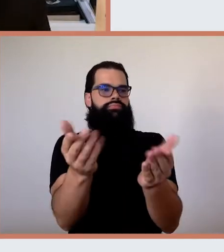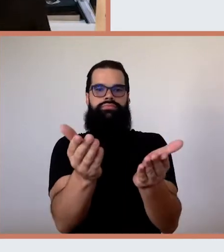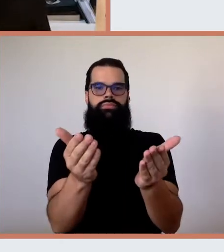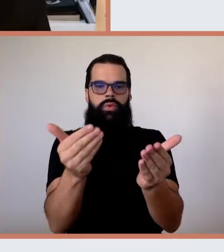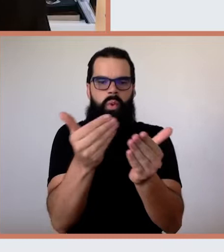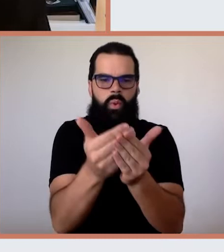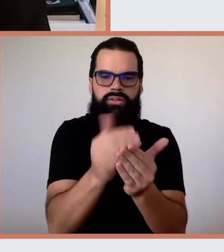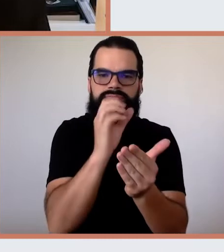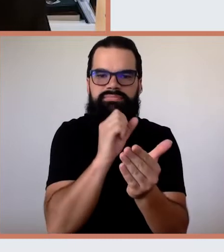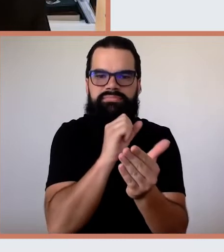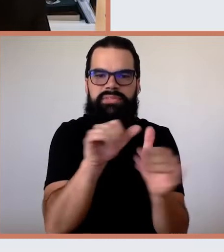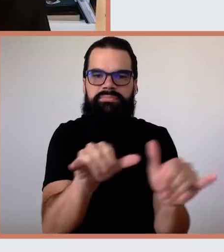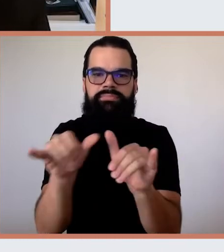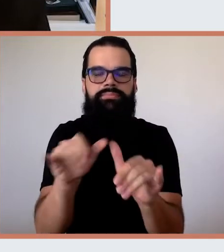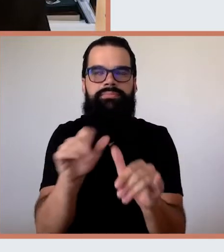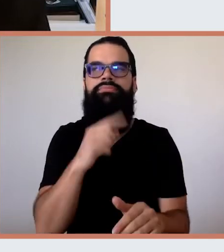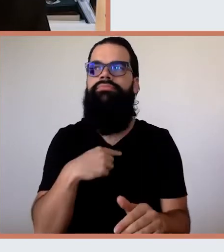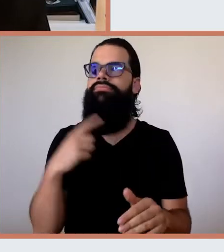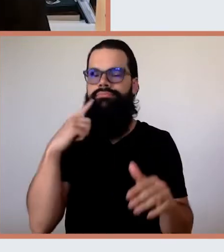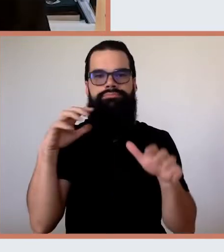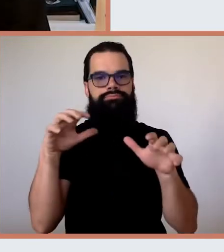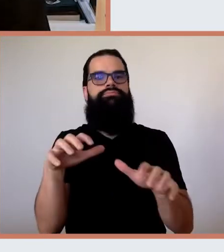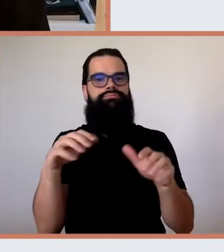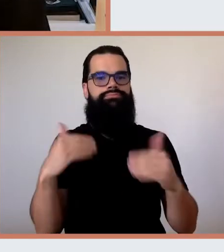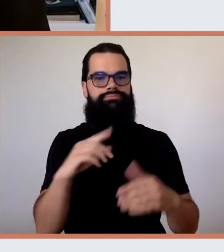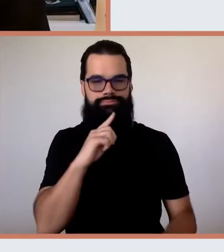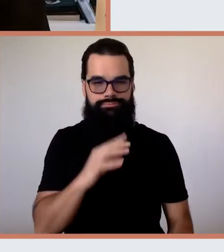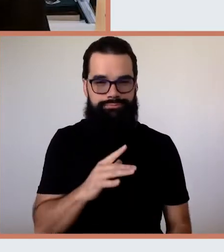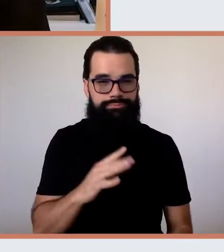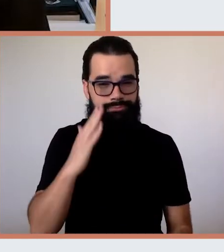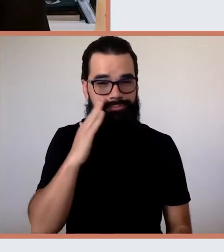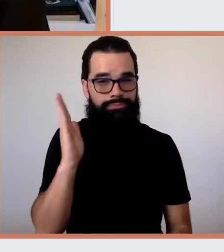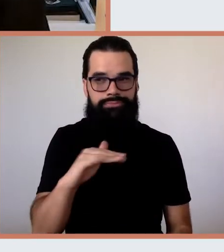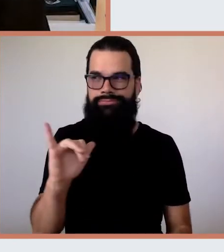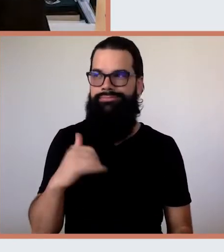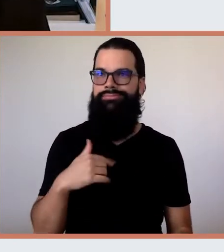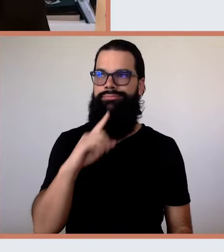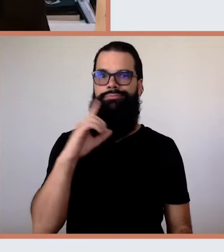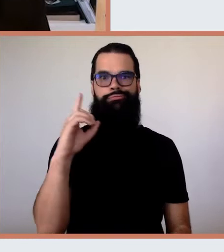you'd think they're probably very close to the same age and I know it's shocking to know that, in fact,